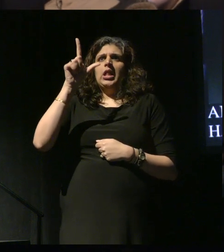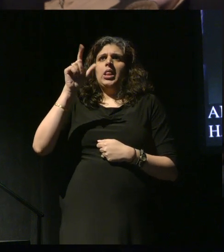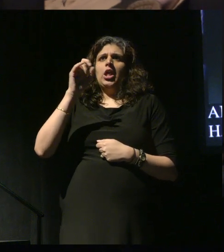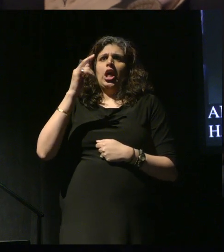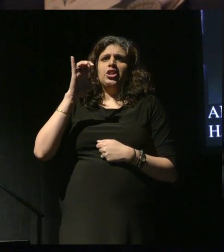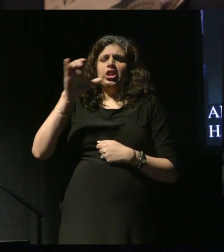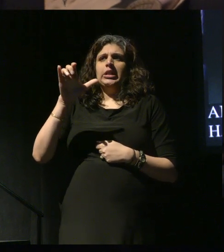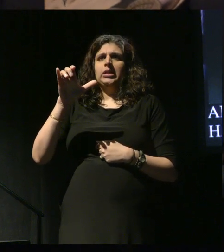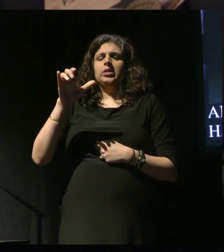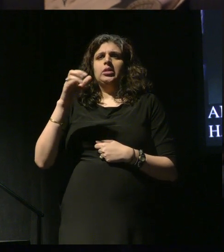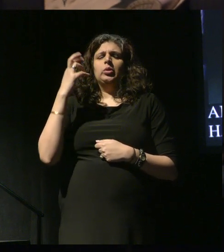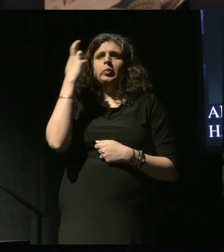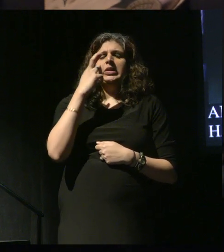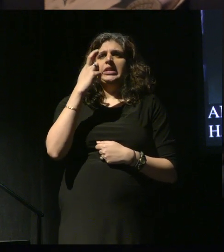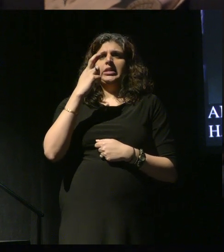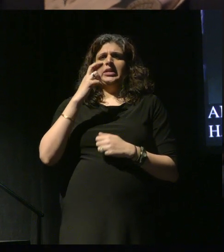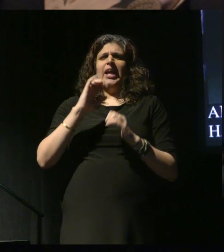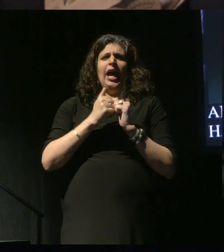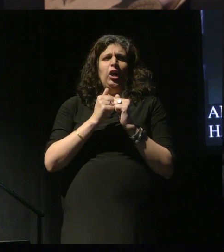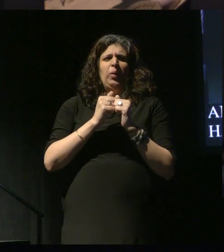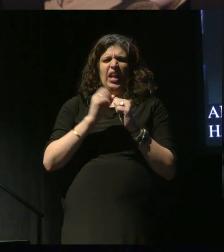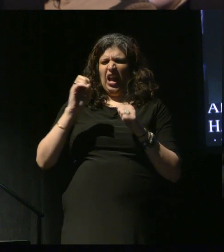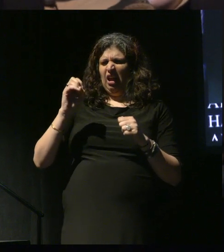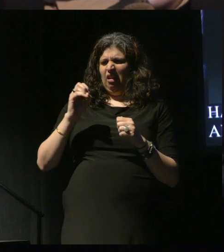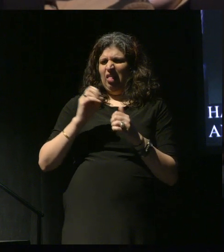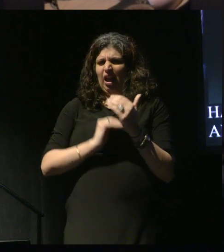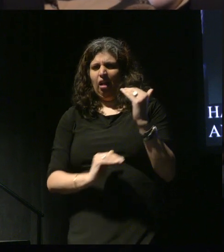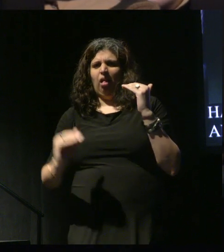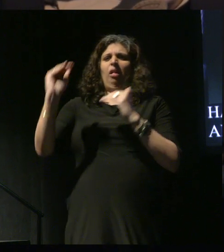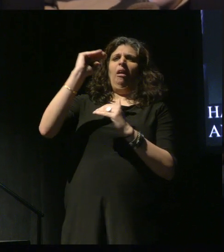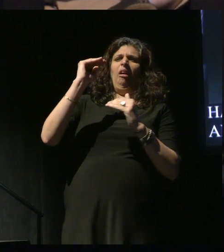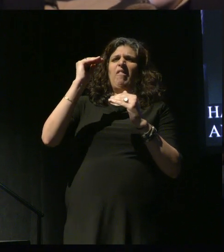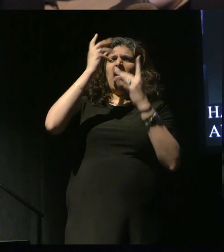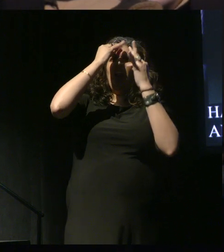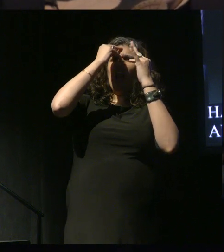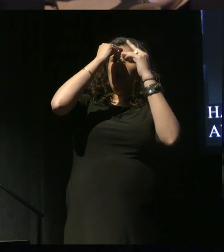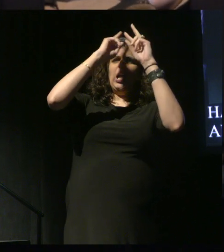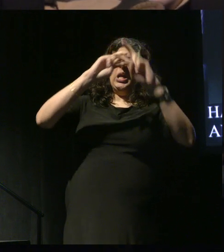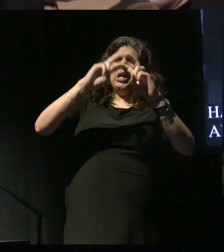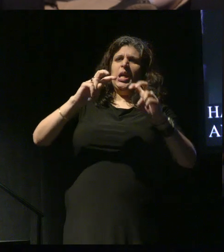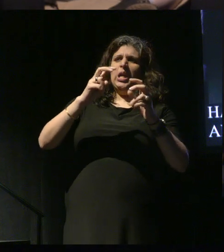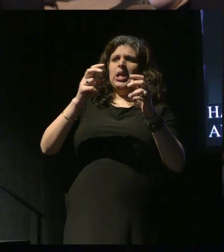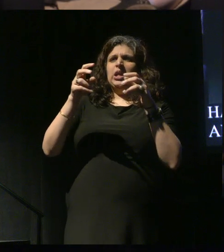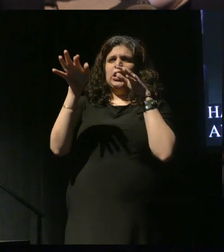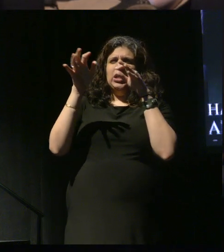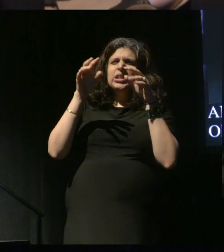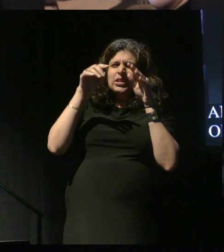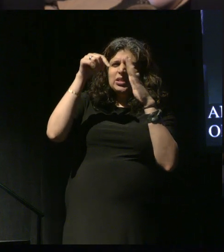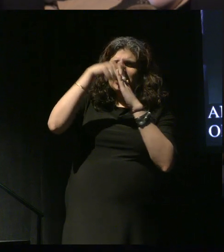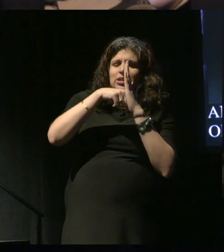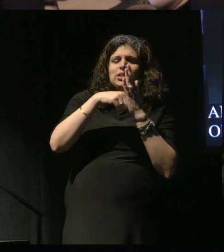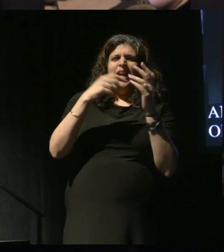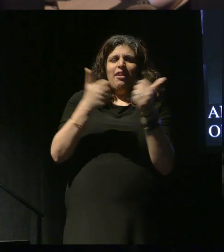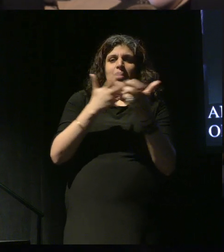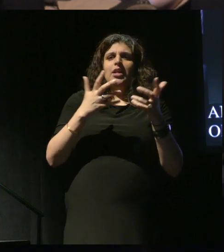and how do we outthink everything. It was this kind of gentle way of moving into this different mode that I